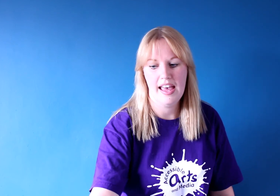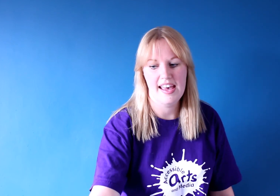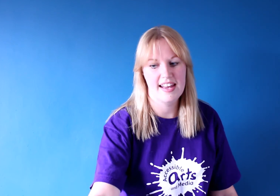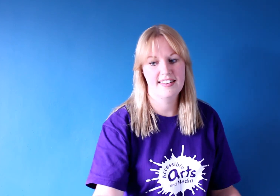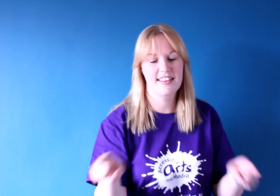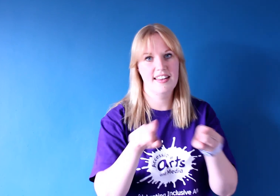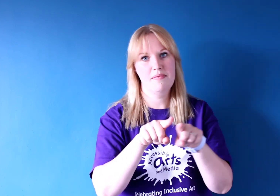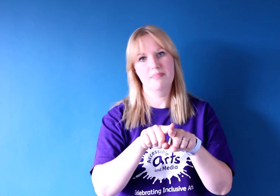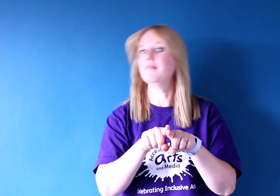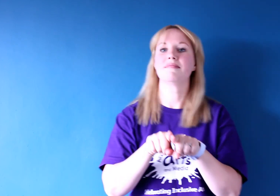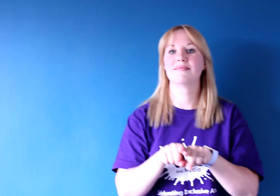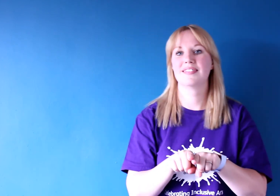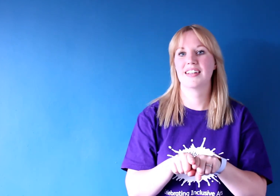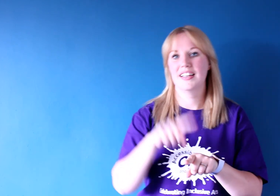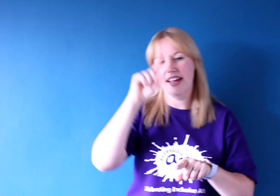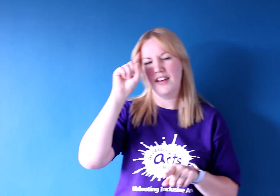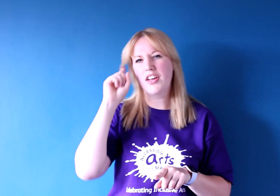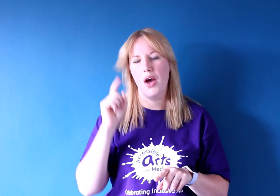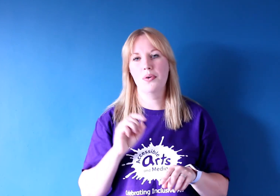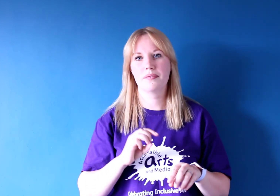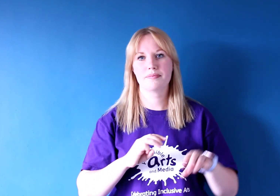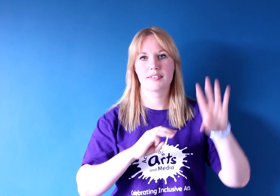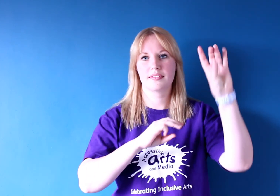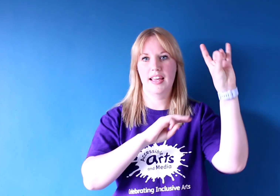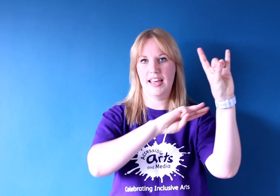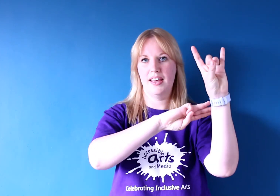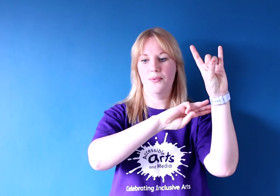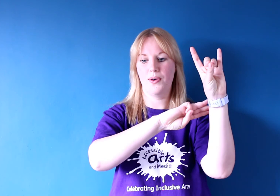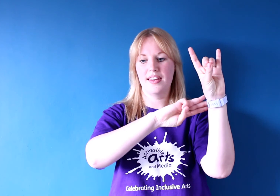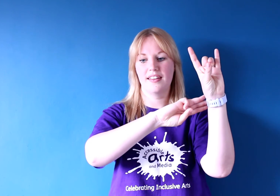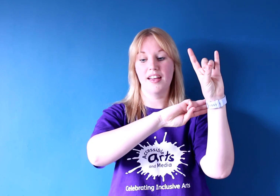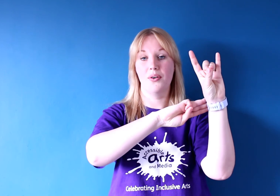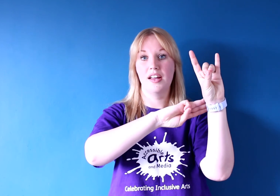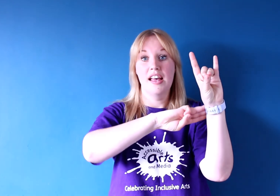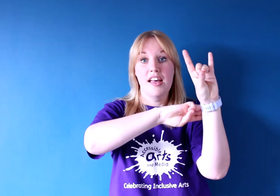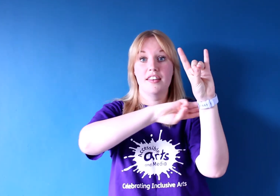It is the same. Let’s have a go. Here we go.